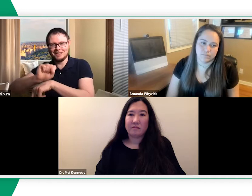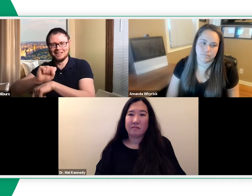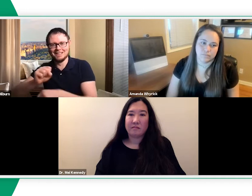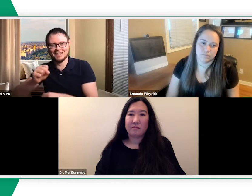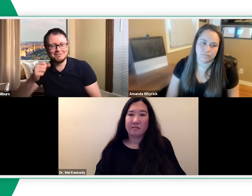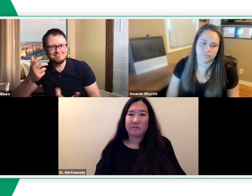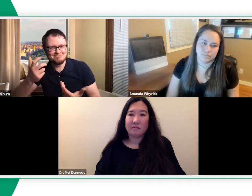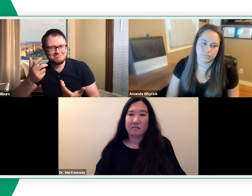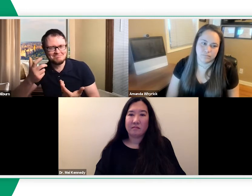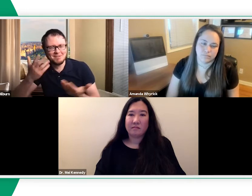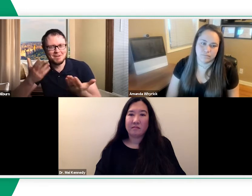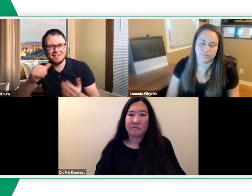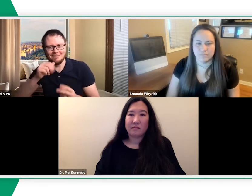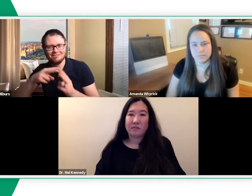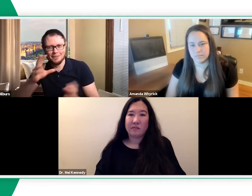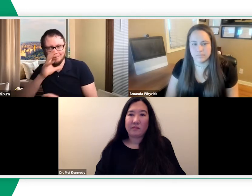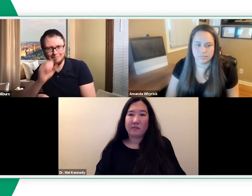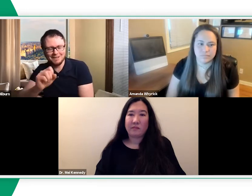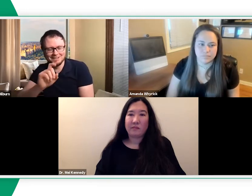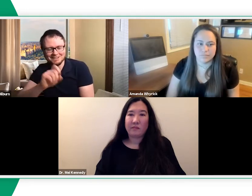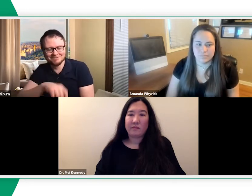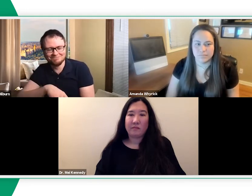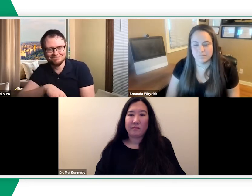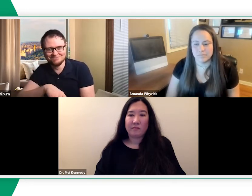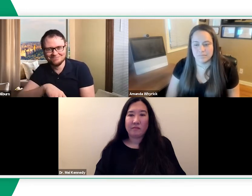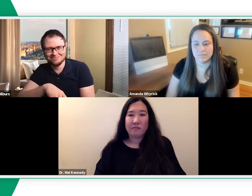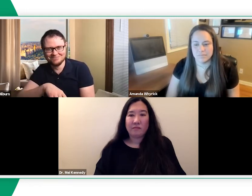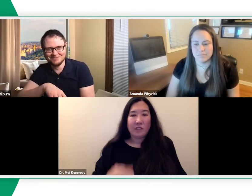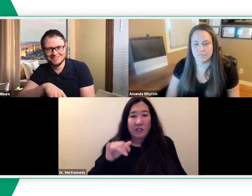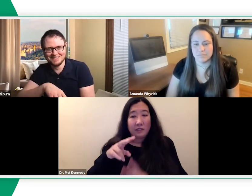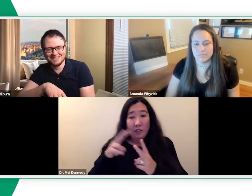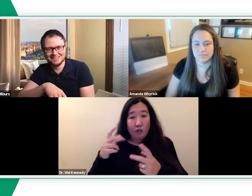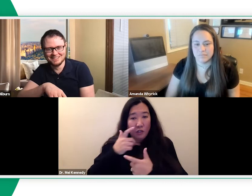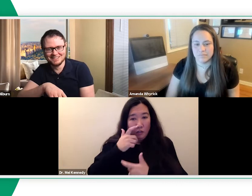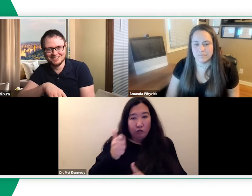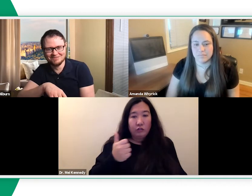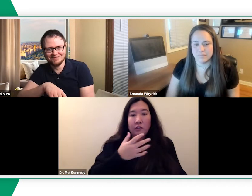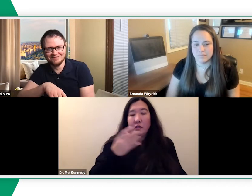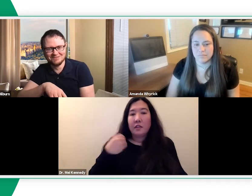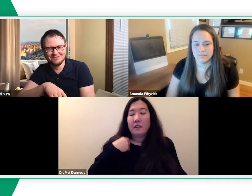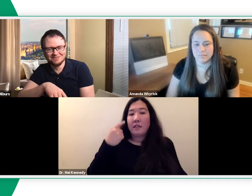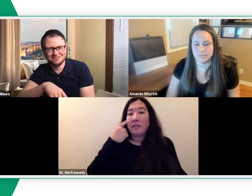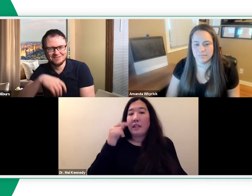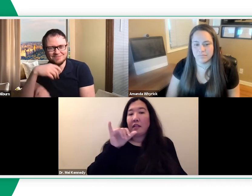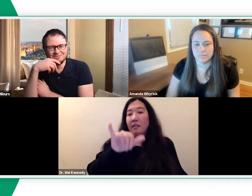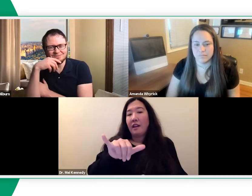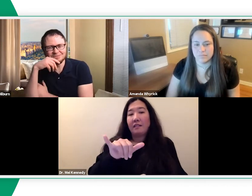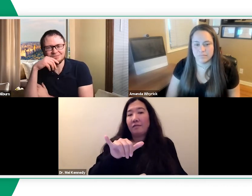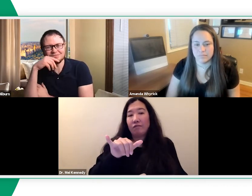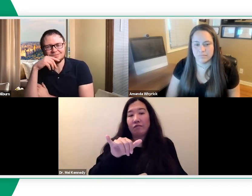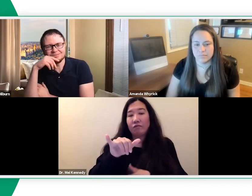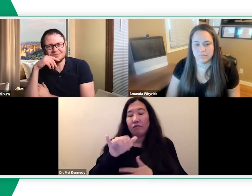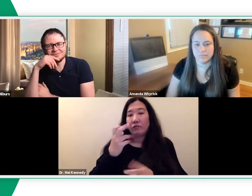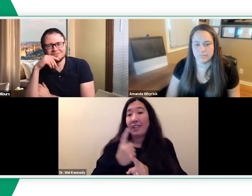So, how do you think that influences your work if they're not very interested in cybersecurity?